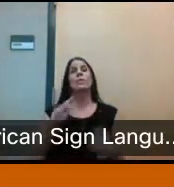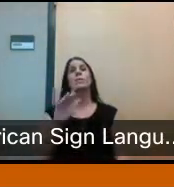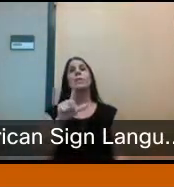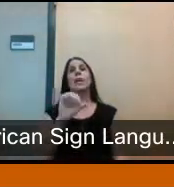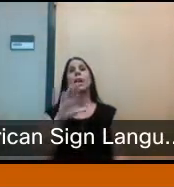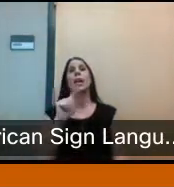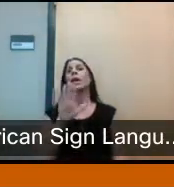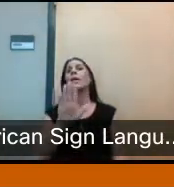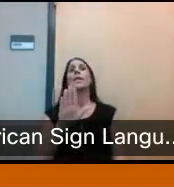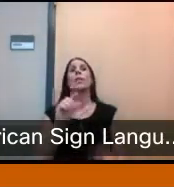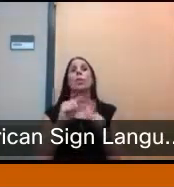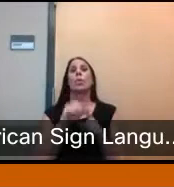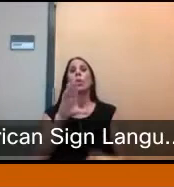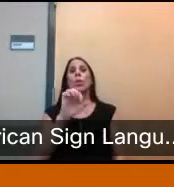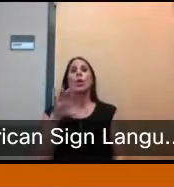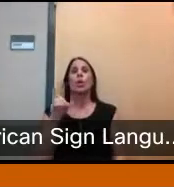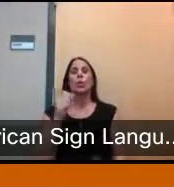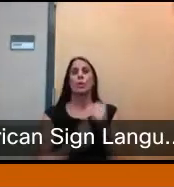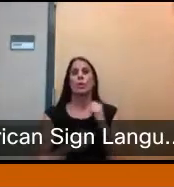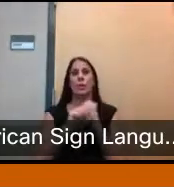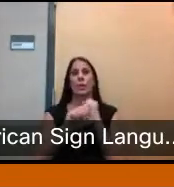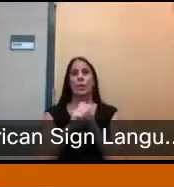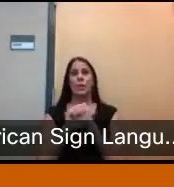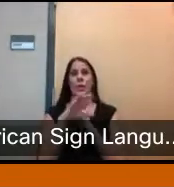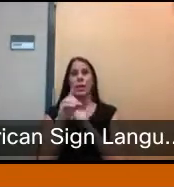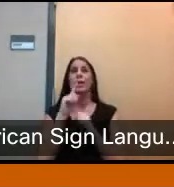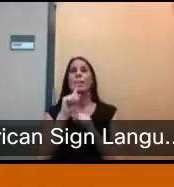cold. Like, every single ad is, it's about cold.